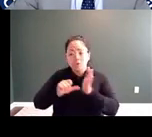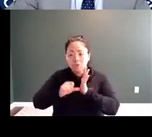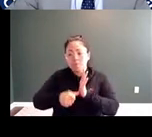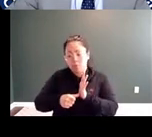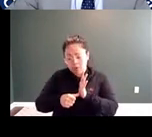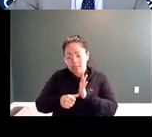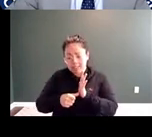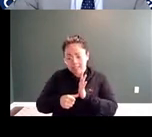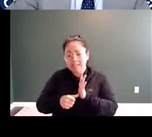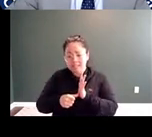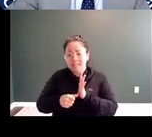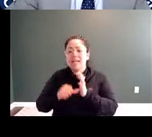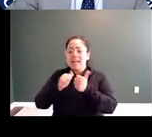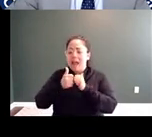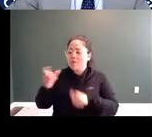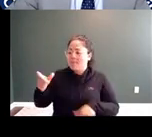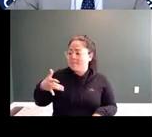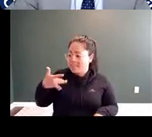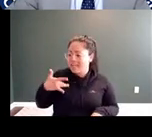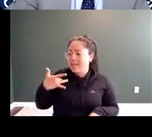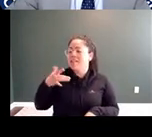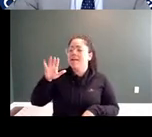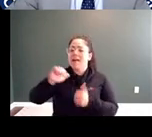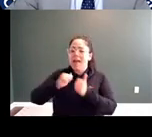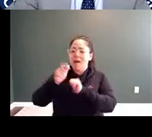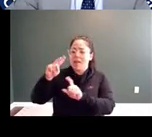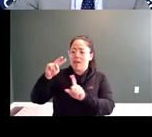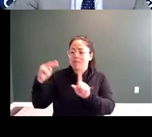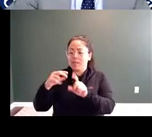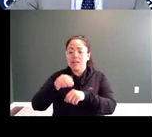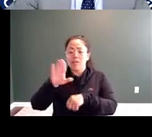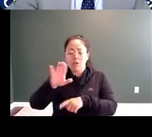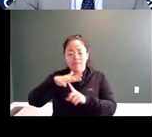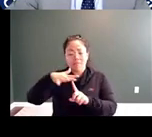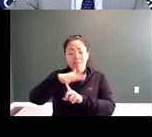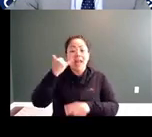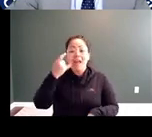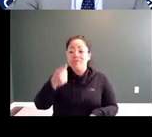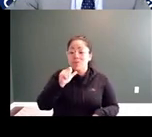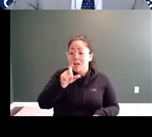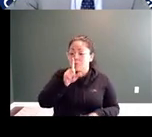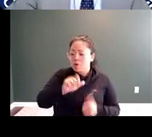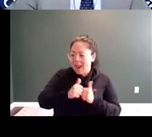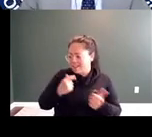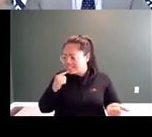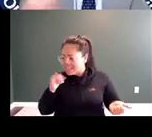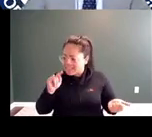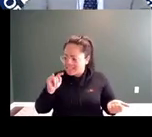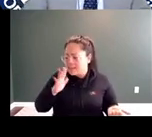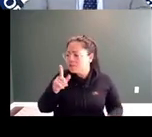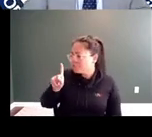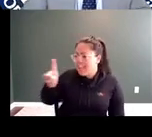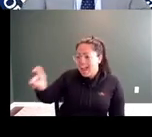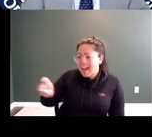and the way they feel in your environment. So if you're unsure how to pronounce it, all you have to do is ask. It's really pretty simple to just say, you know,